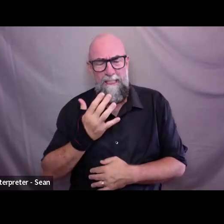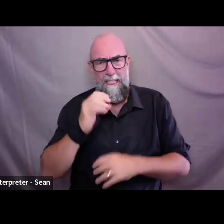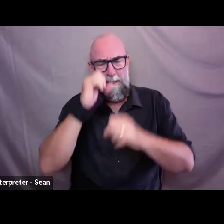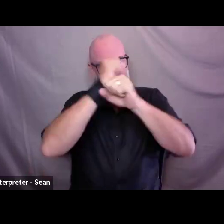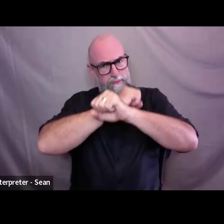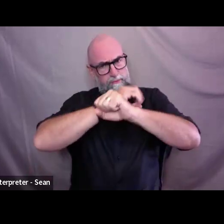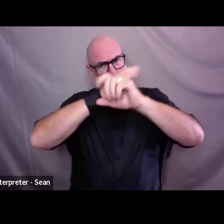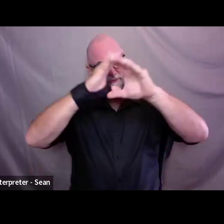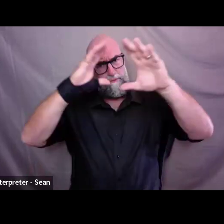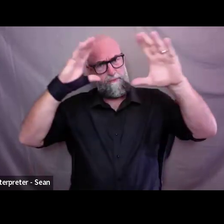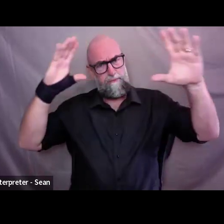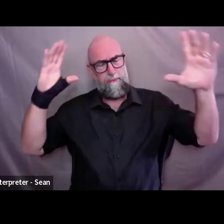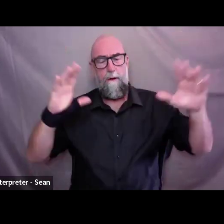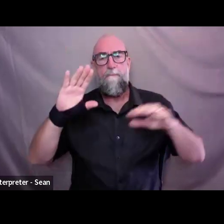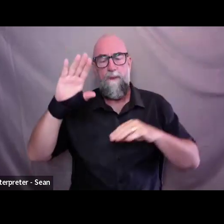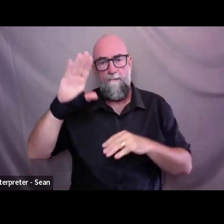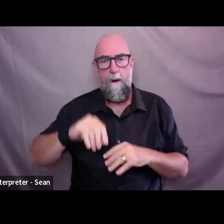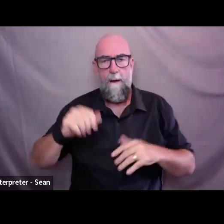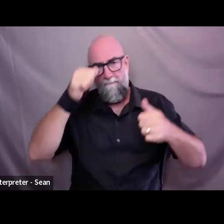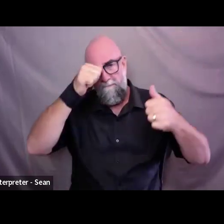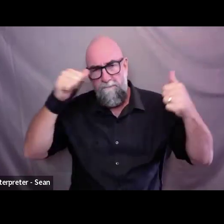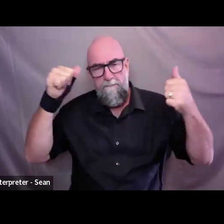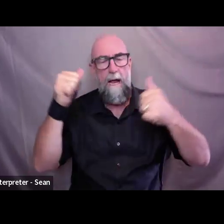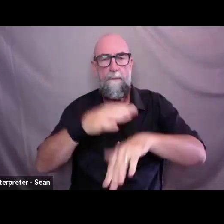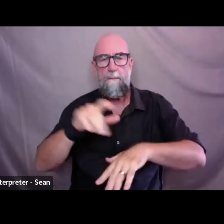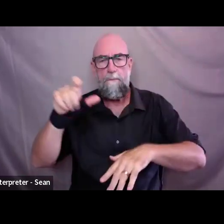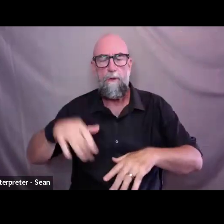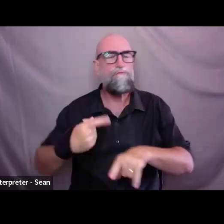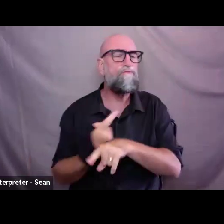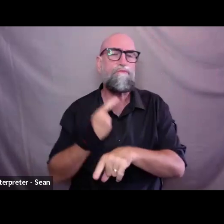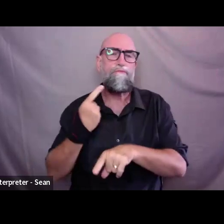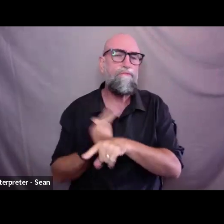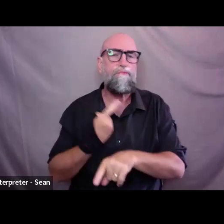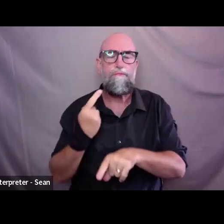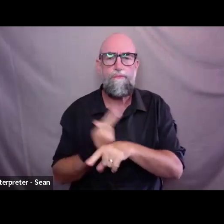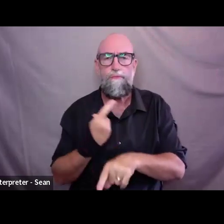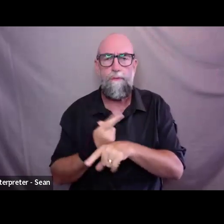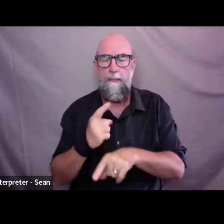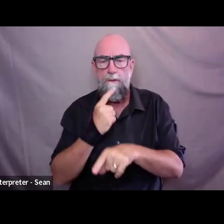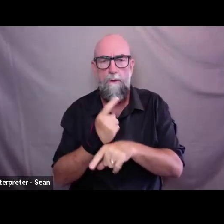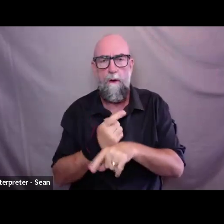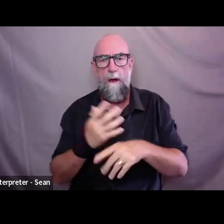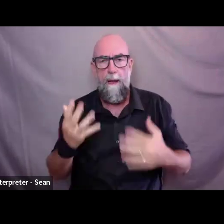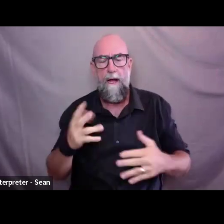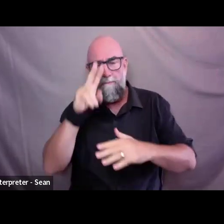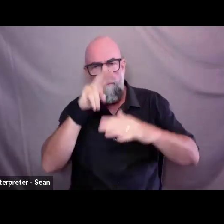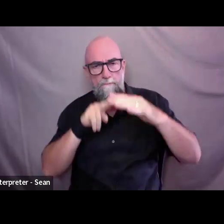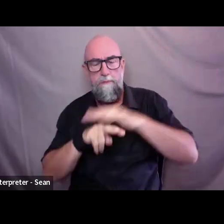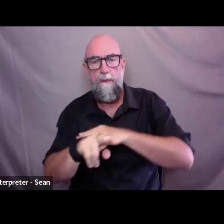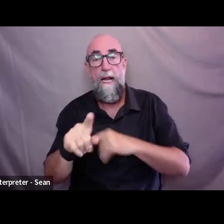and the role of the arts encouraging the will to cross the threshold moments. They were writing in the 20s and 30s talking